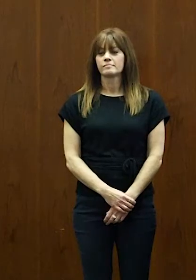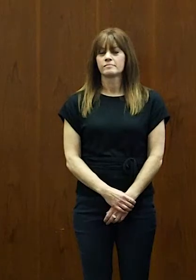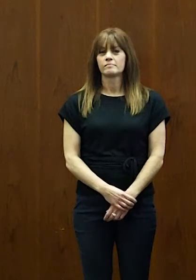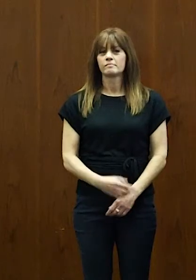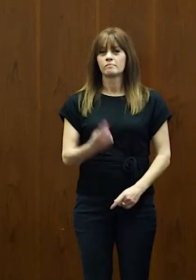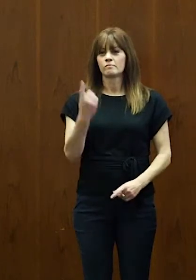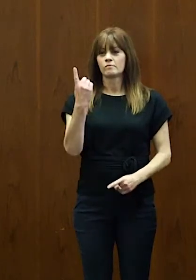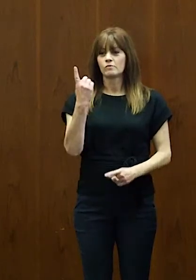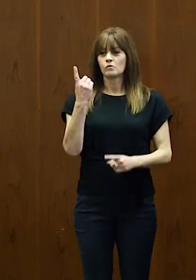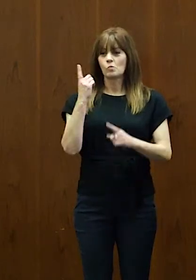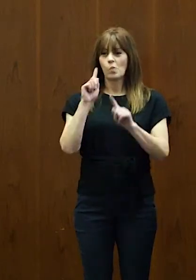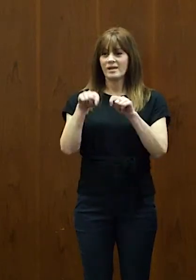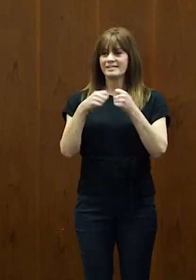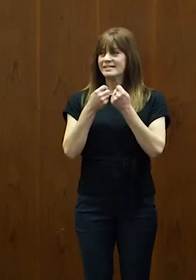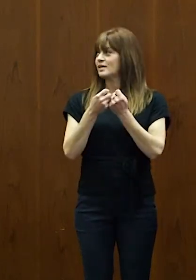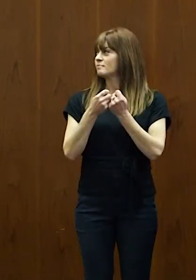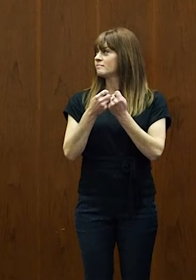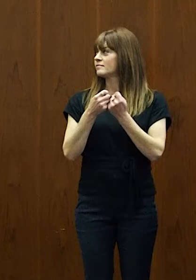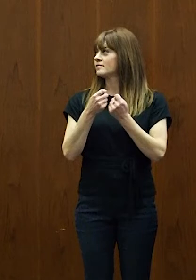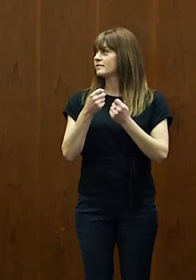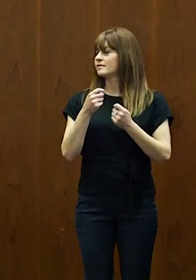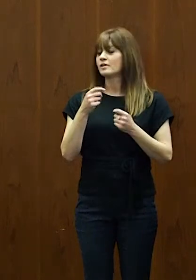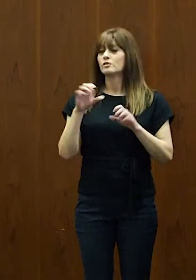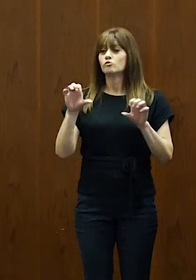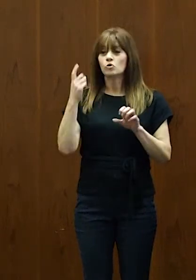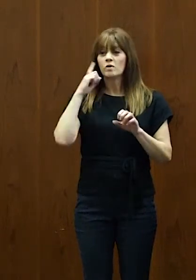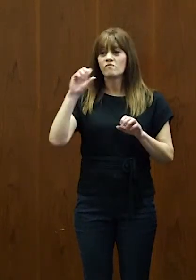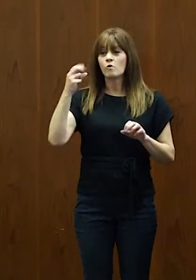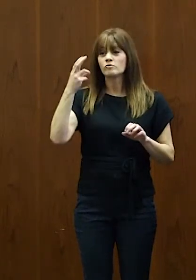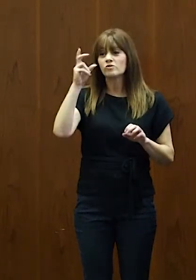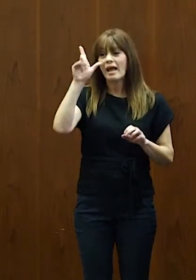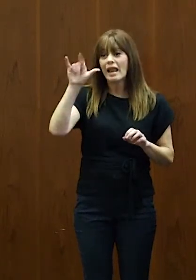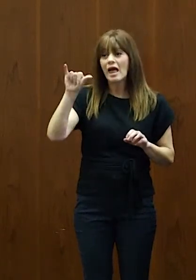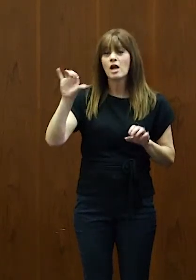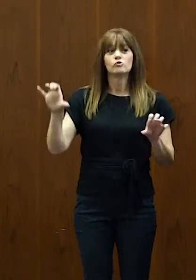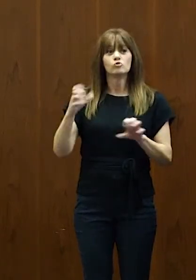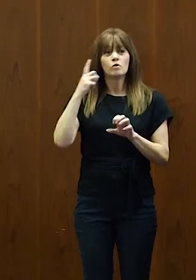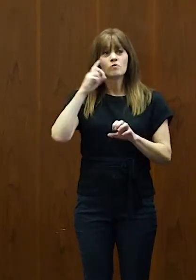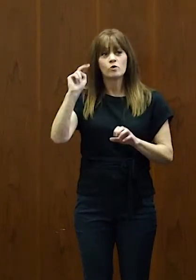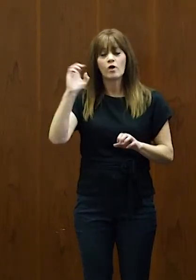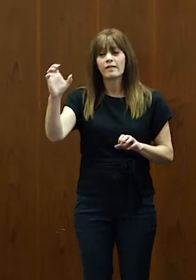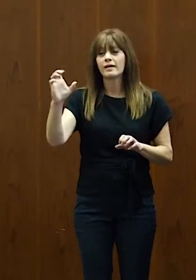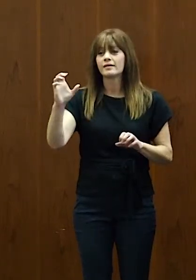Do this for Sheila. Do this for North Carolina. Do this for us as a team. Go get them!